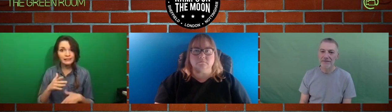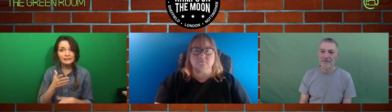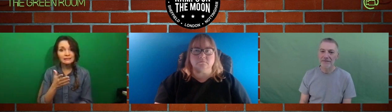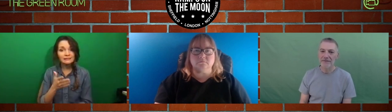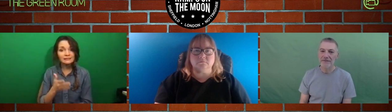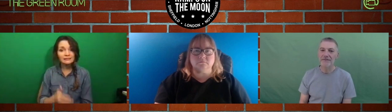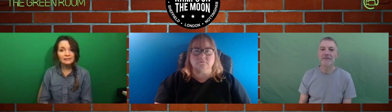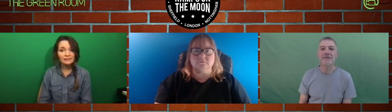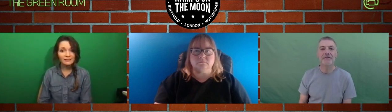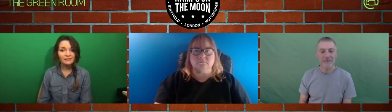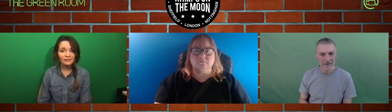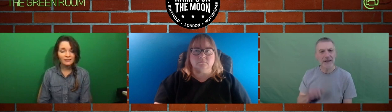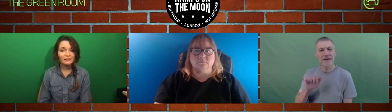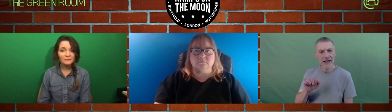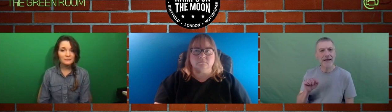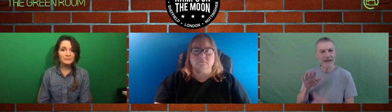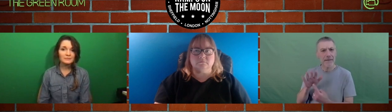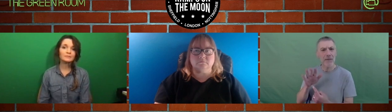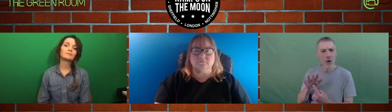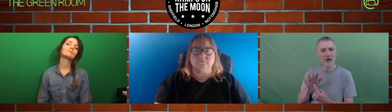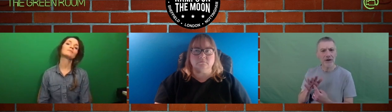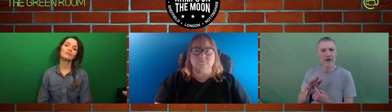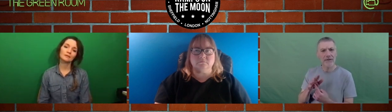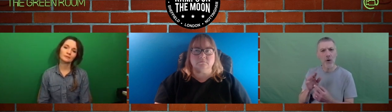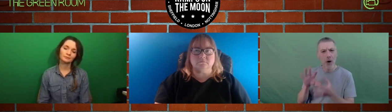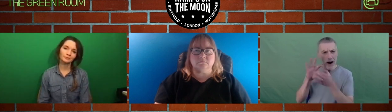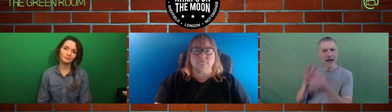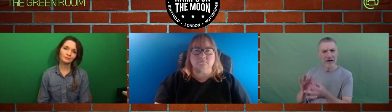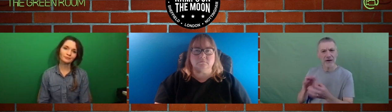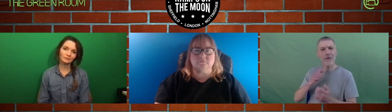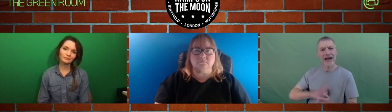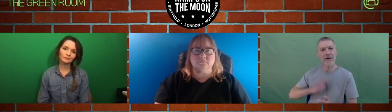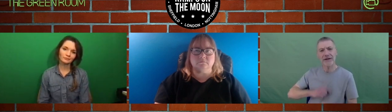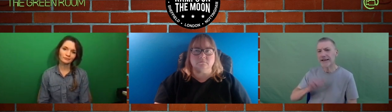Yes it's important to see my character, yeah/